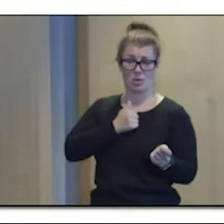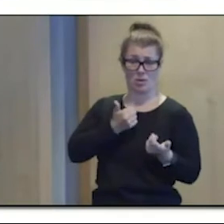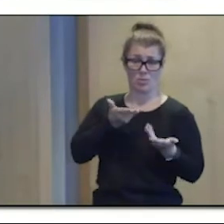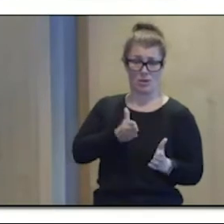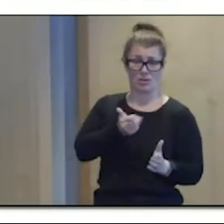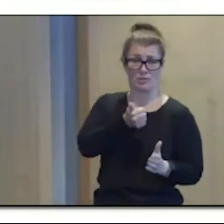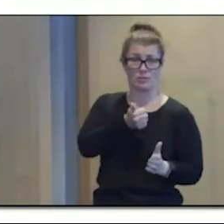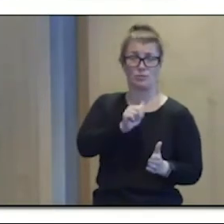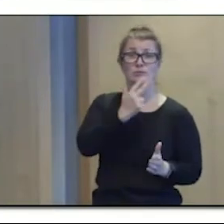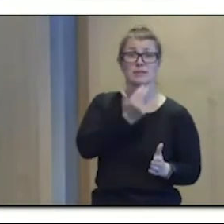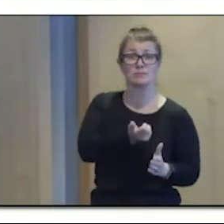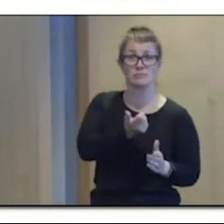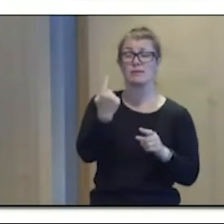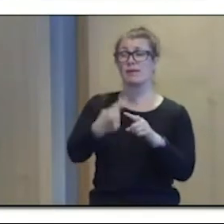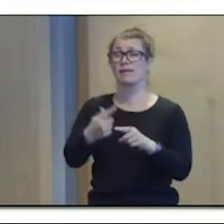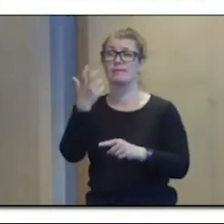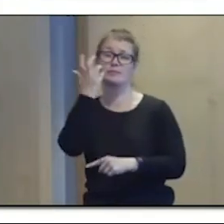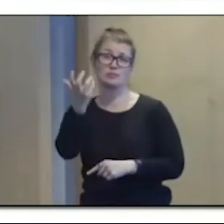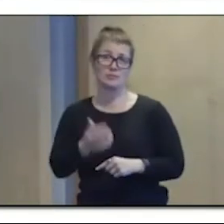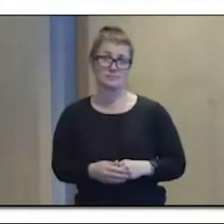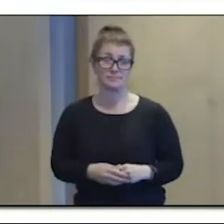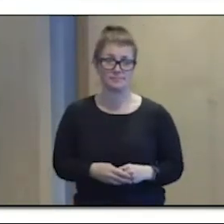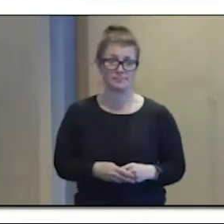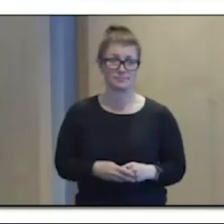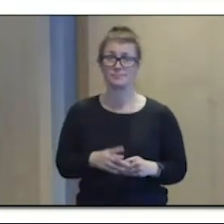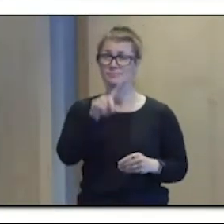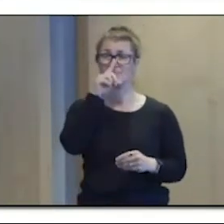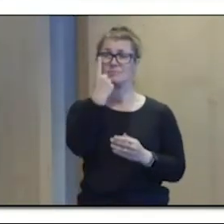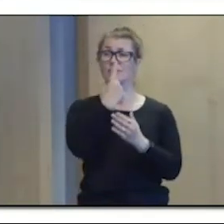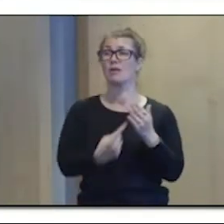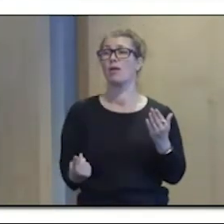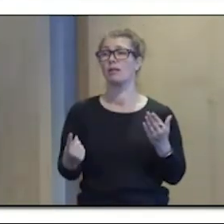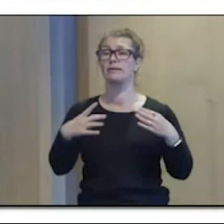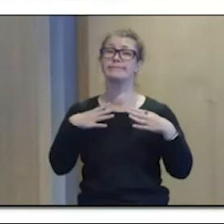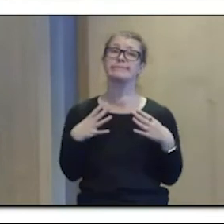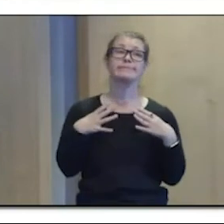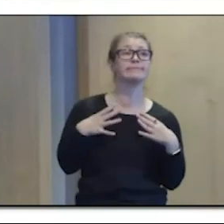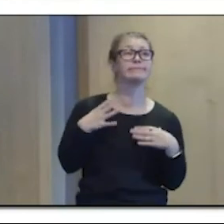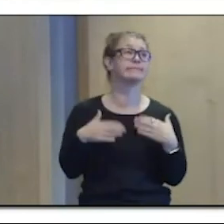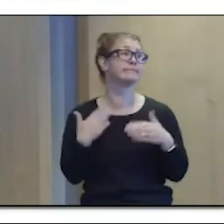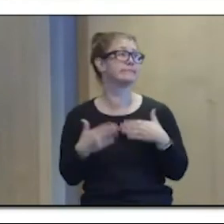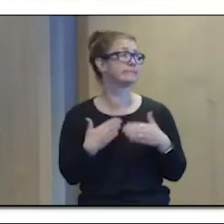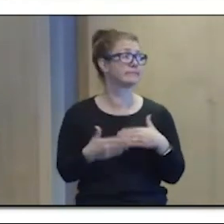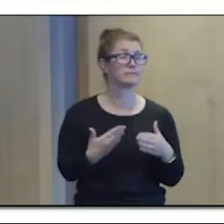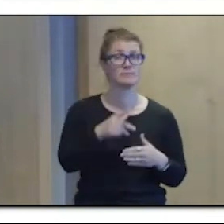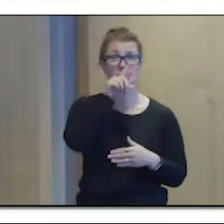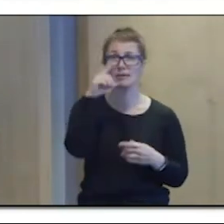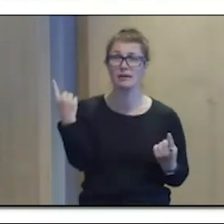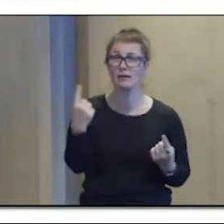system of the future we can't just be that passive customer at the bottom of the system hoping it